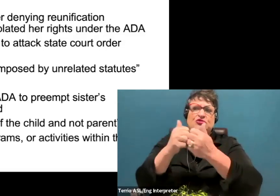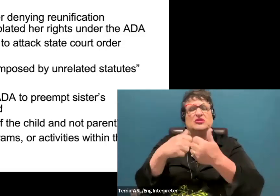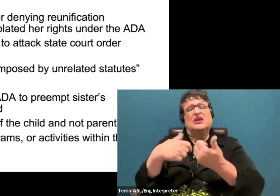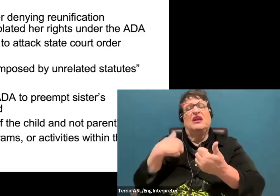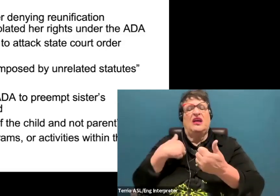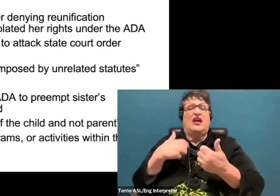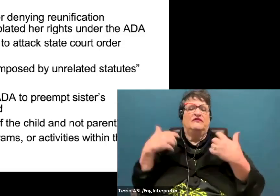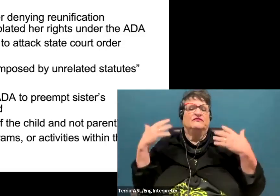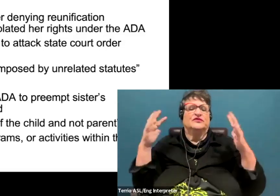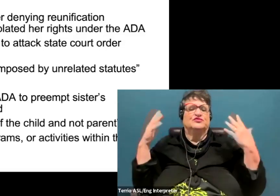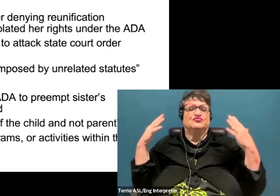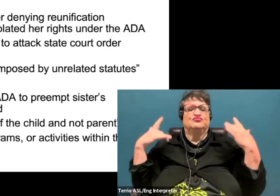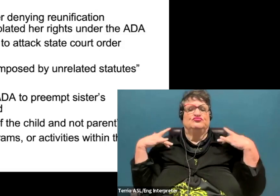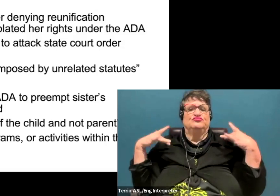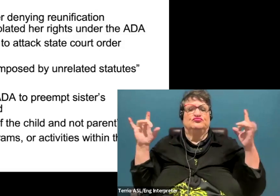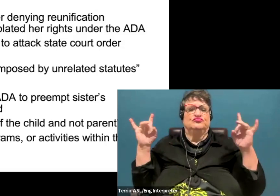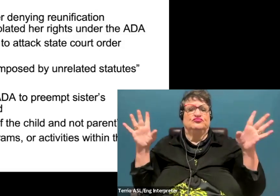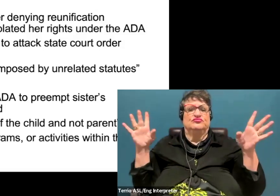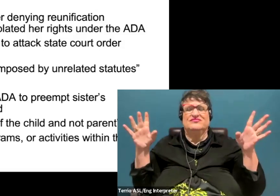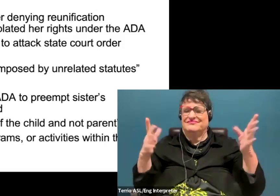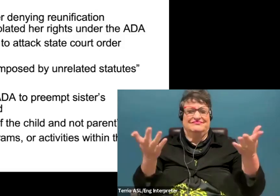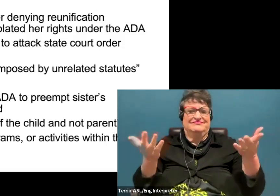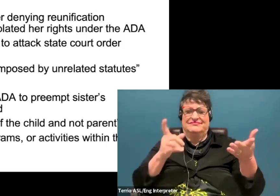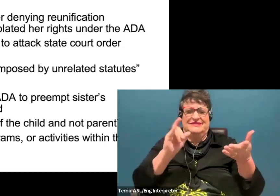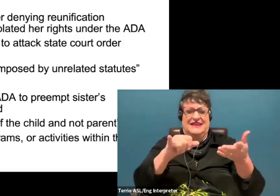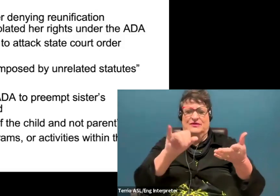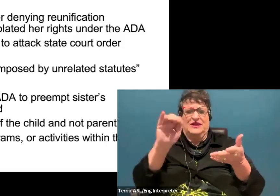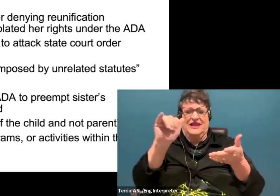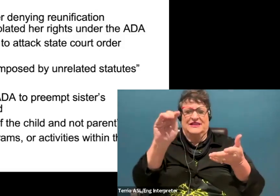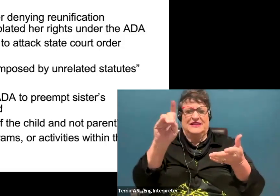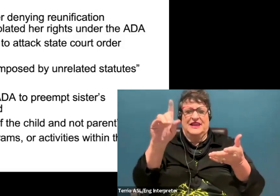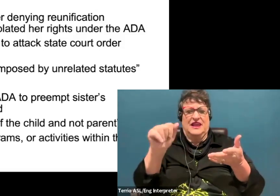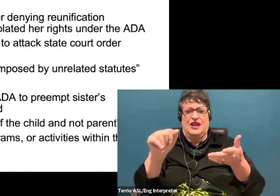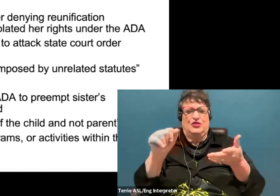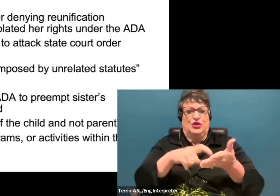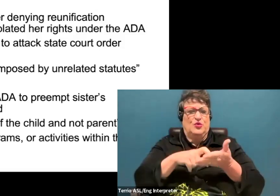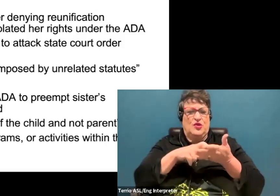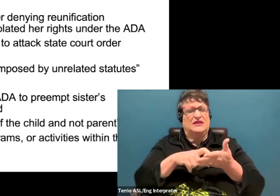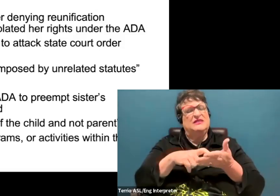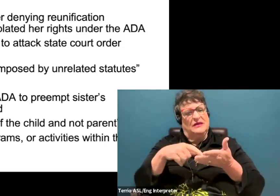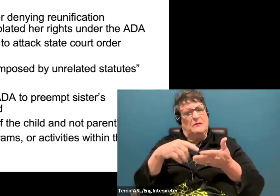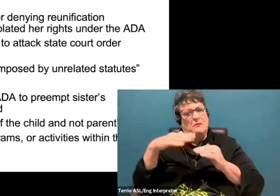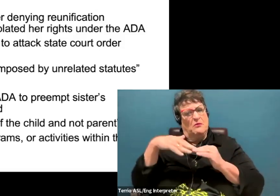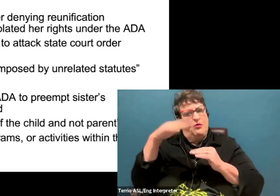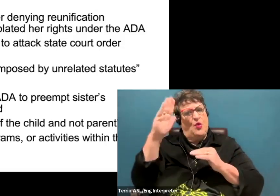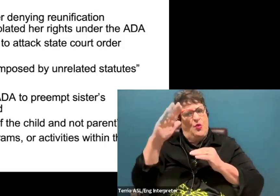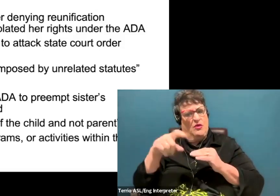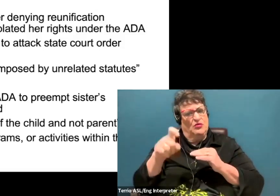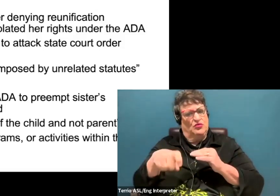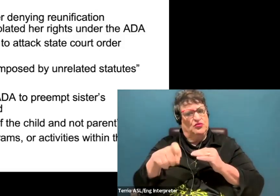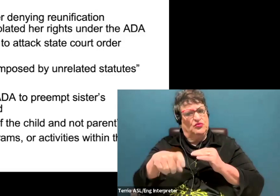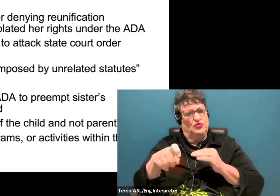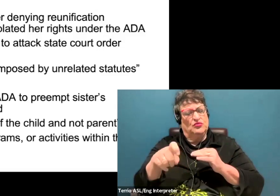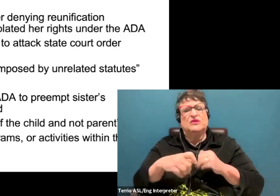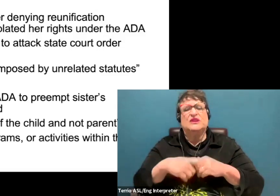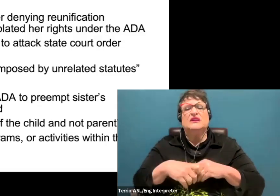So that's not what the ADA is requiring, the ADA requires more. In Re Anthony is the next case.